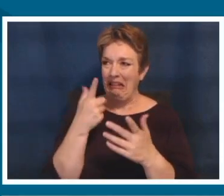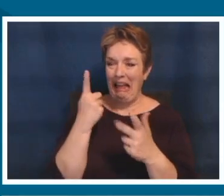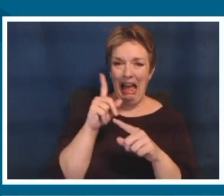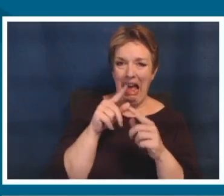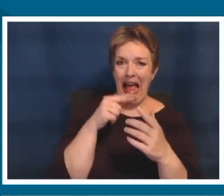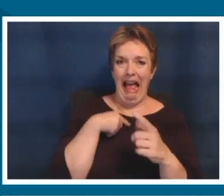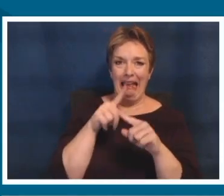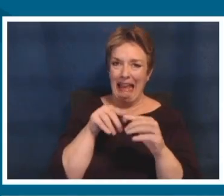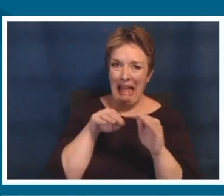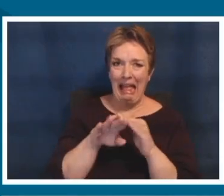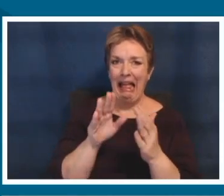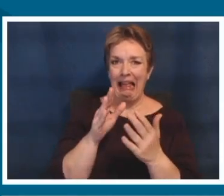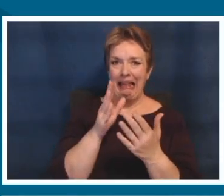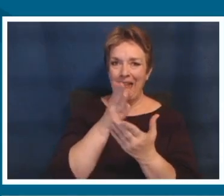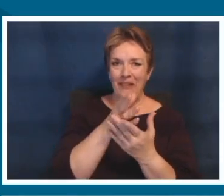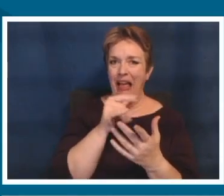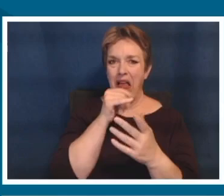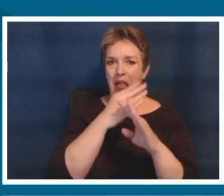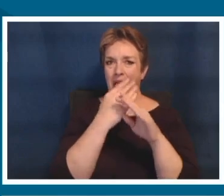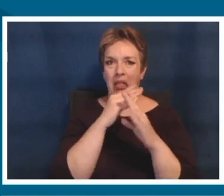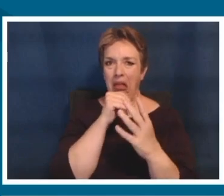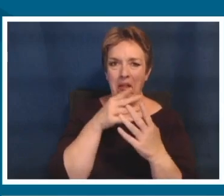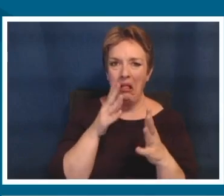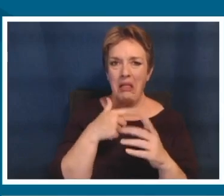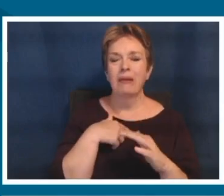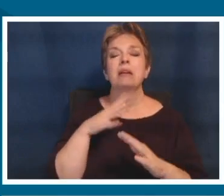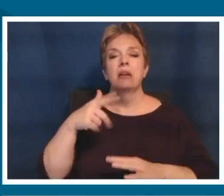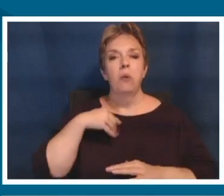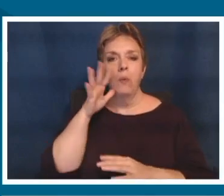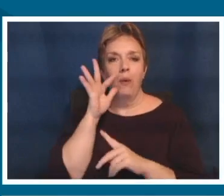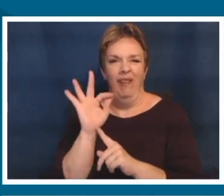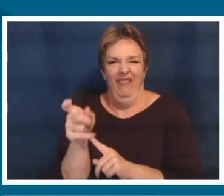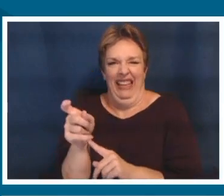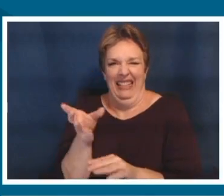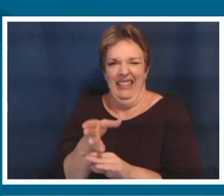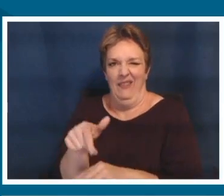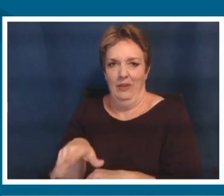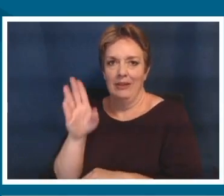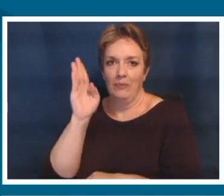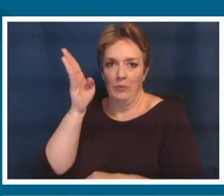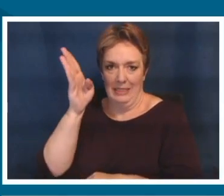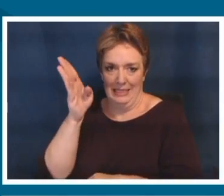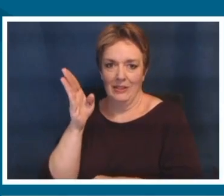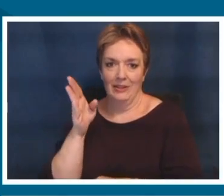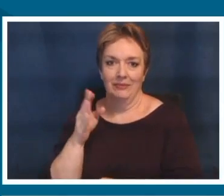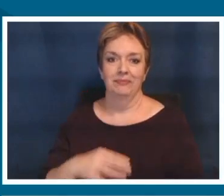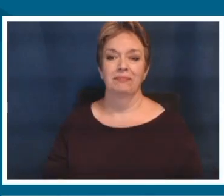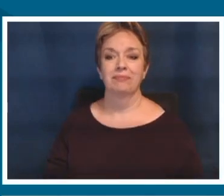ideas for how to get started it can take you through step by step